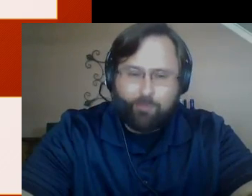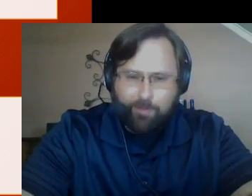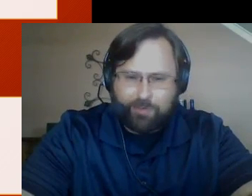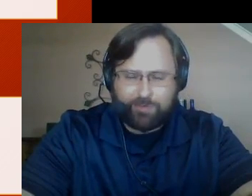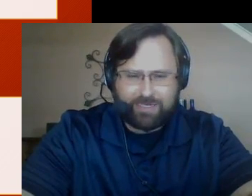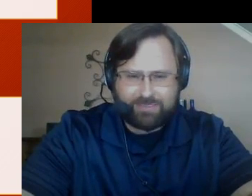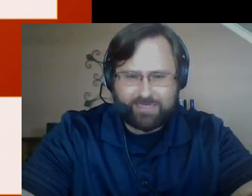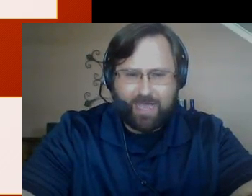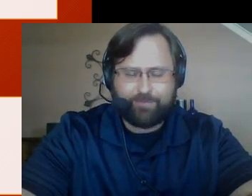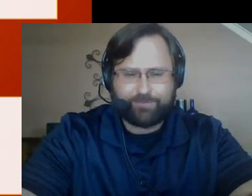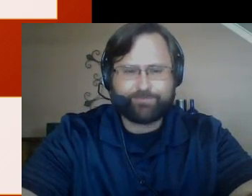primarily related to time